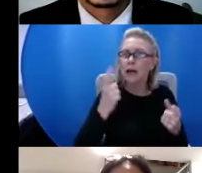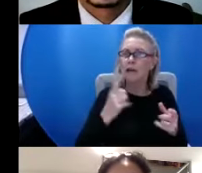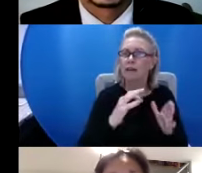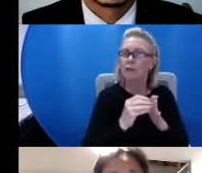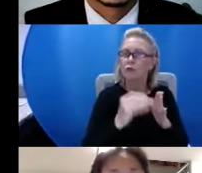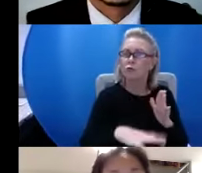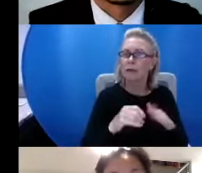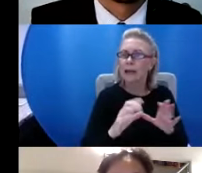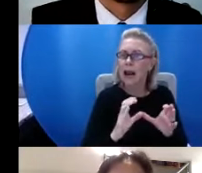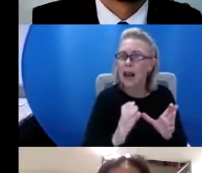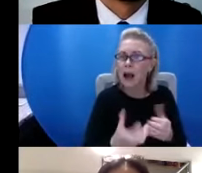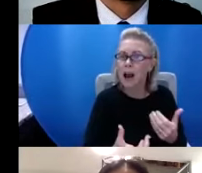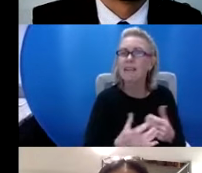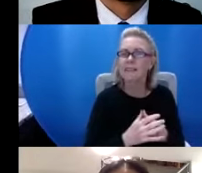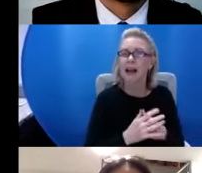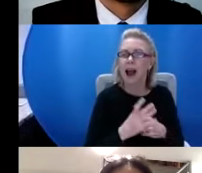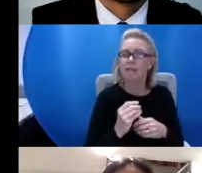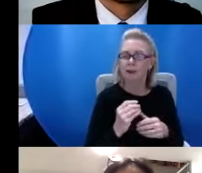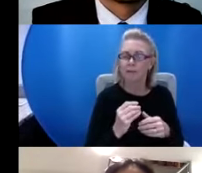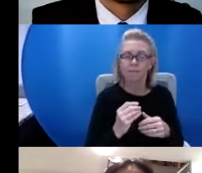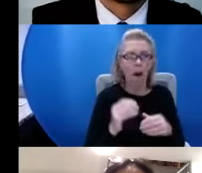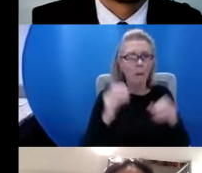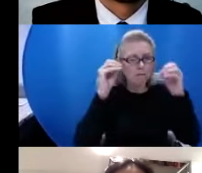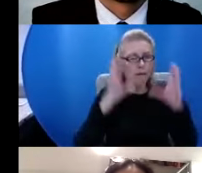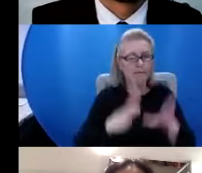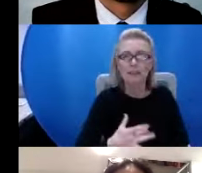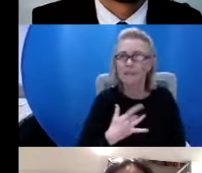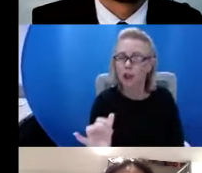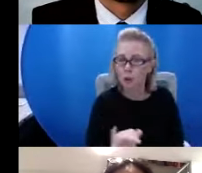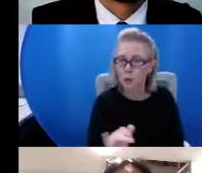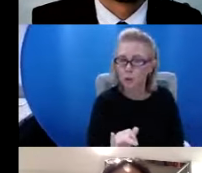feeling as well and what I love about this it's like that the check-ins didn't just allow the